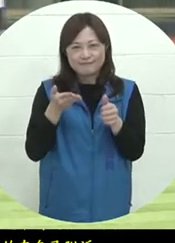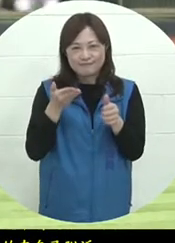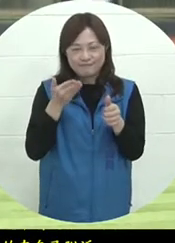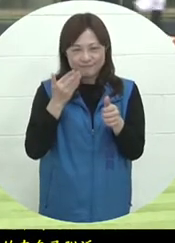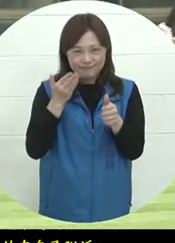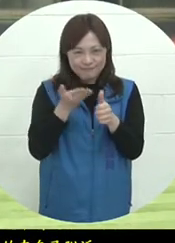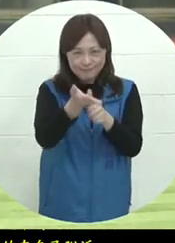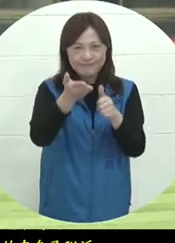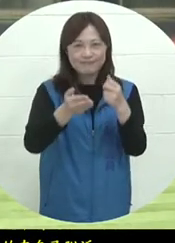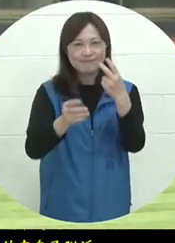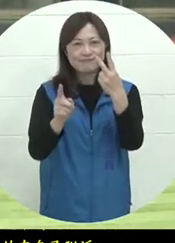Two people were out.